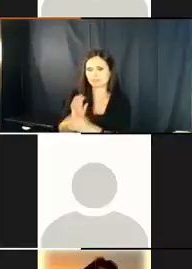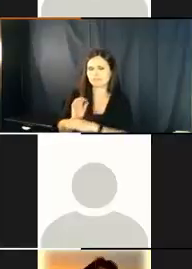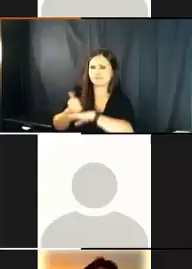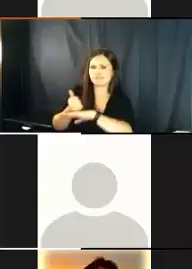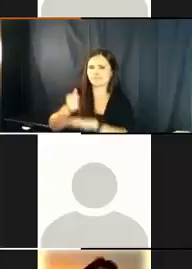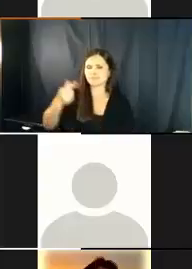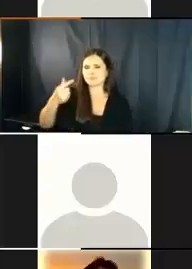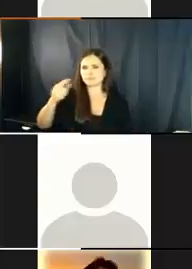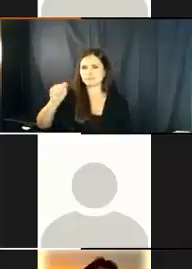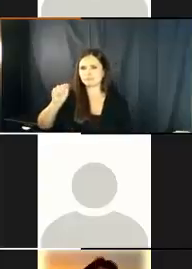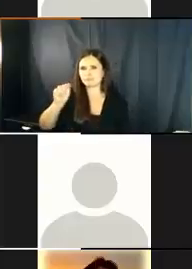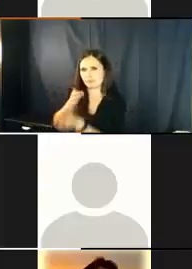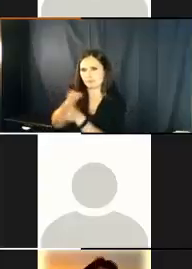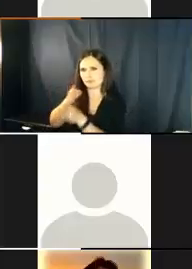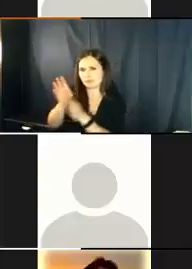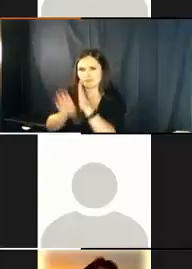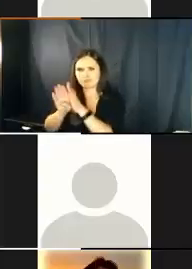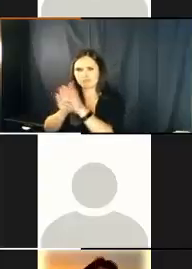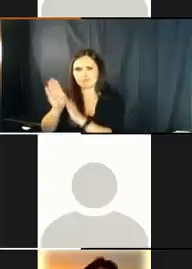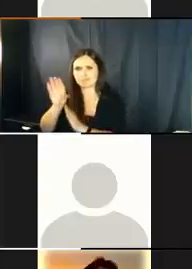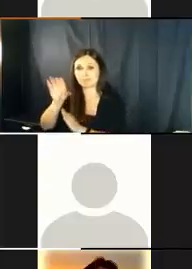in canvas for teachers across the state.